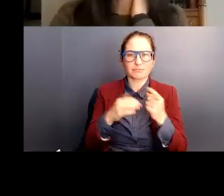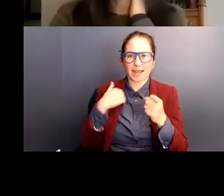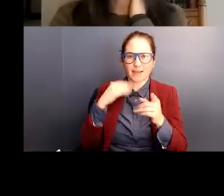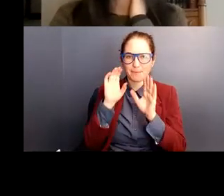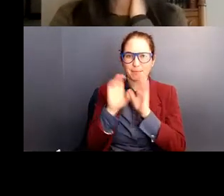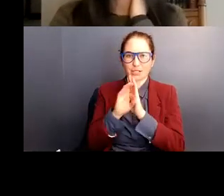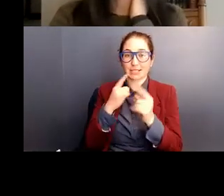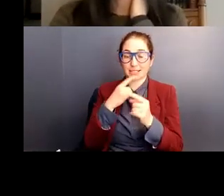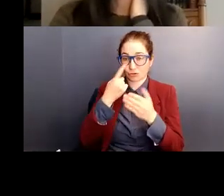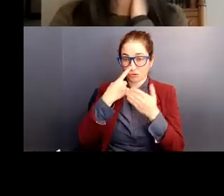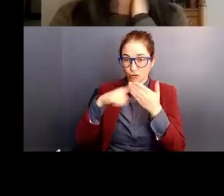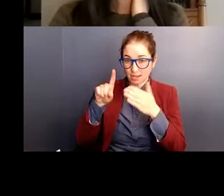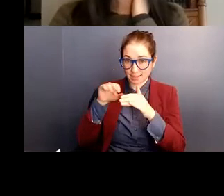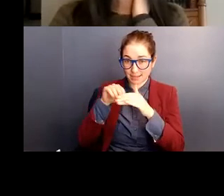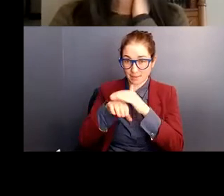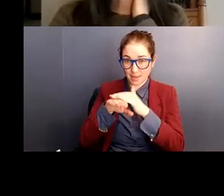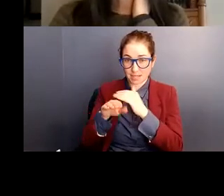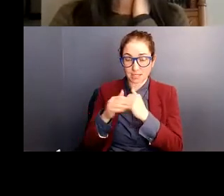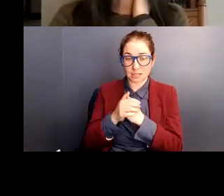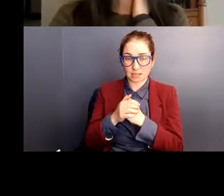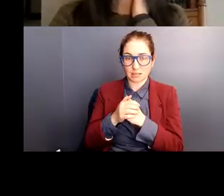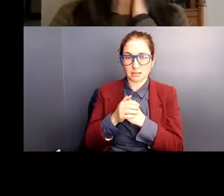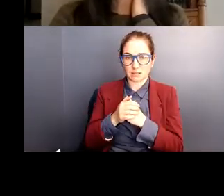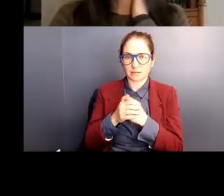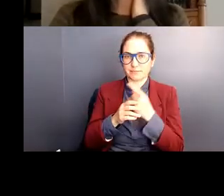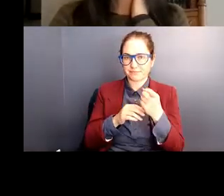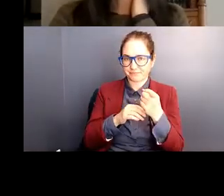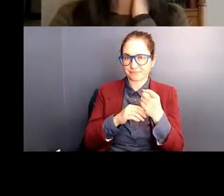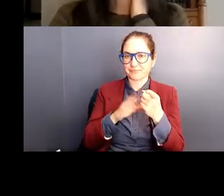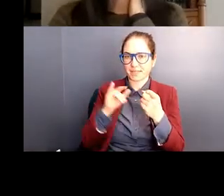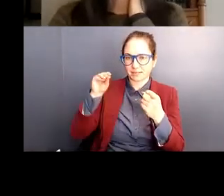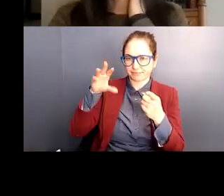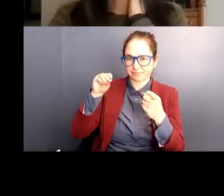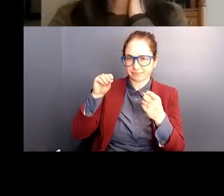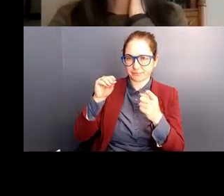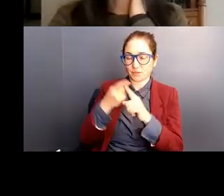check accessibility. Which is a screen shot from Microsoft products